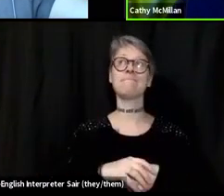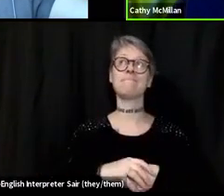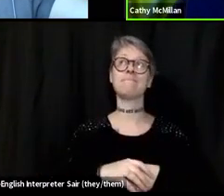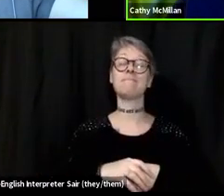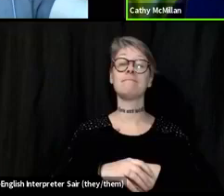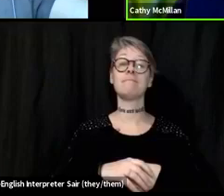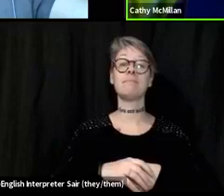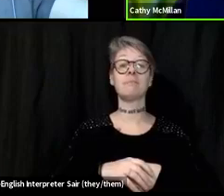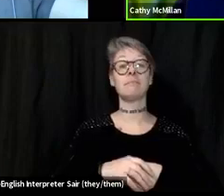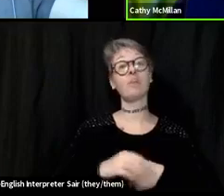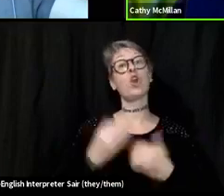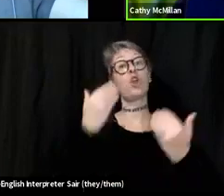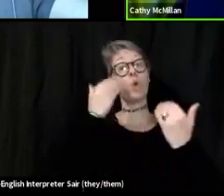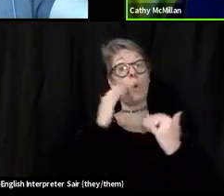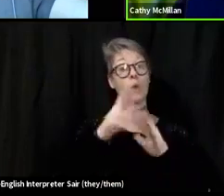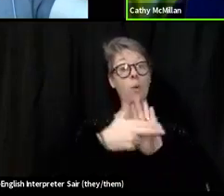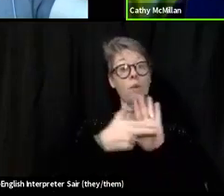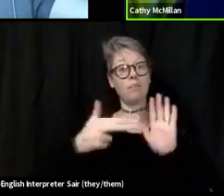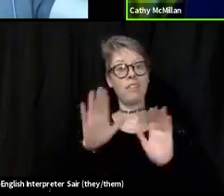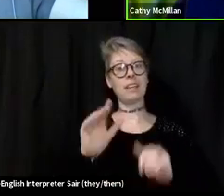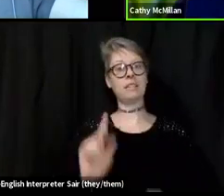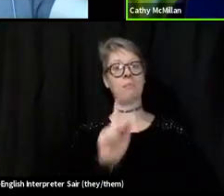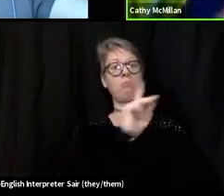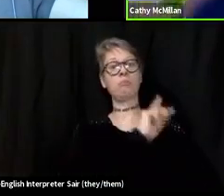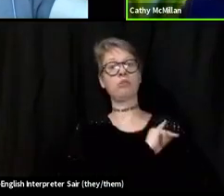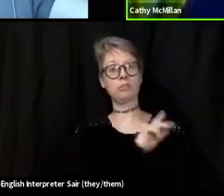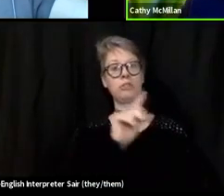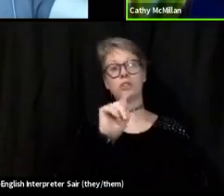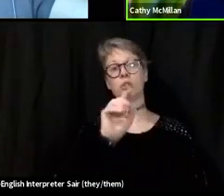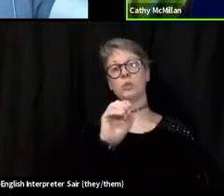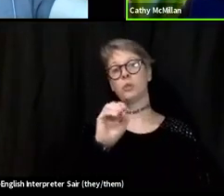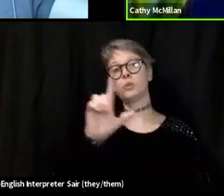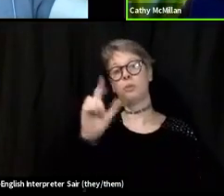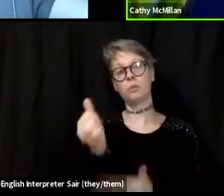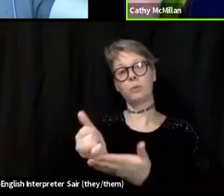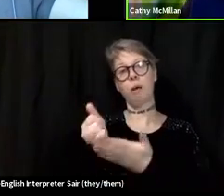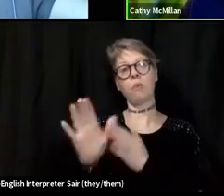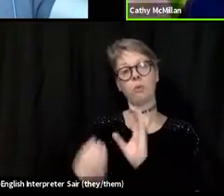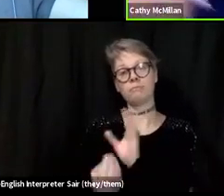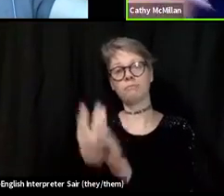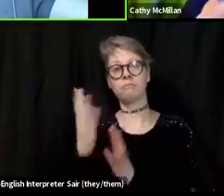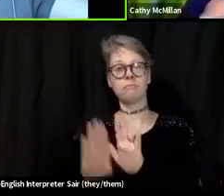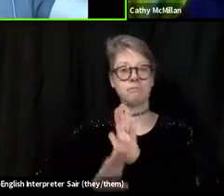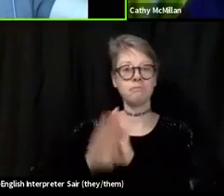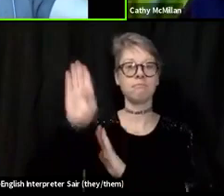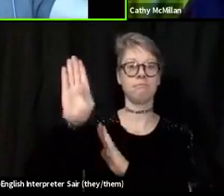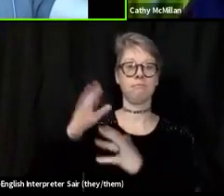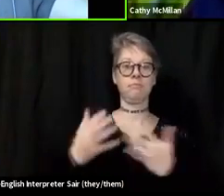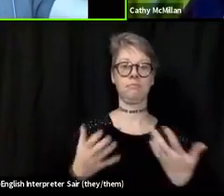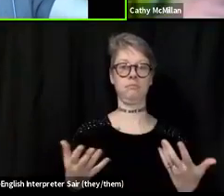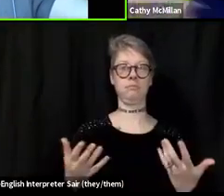It's it's It's a purse It's it's It's a person, personal tool.